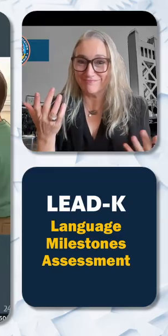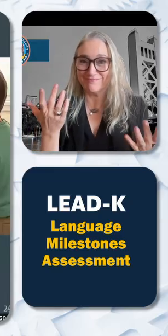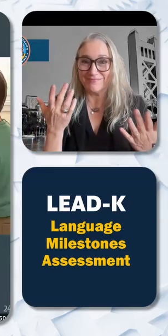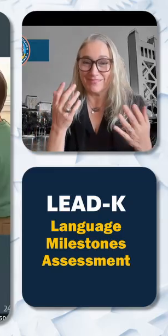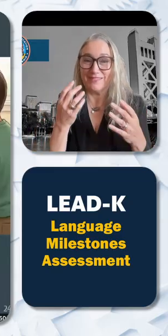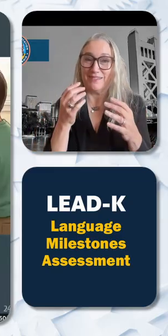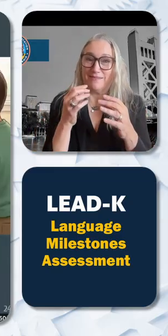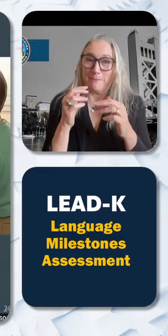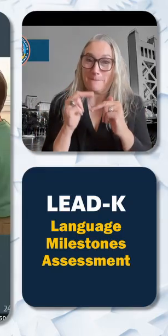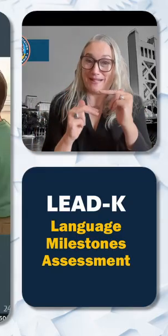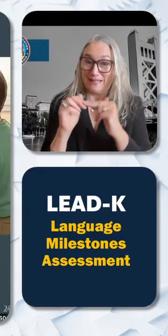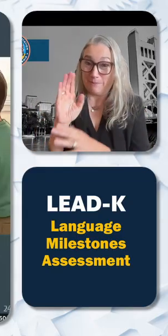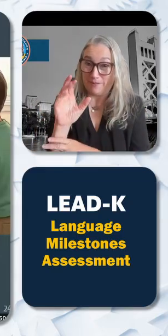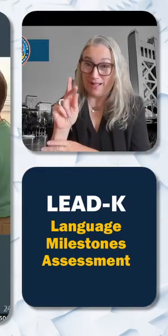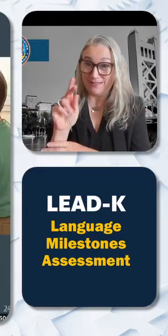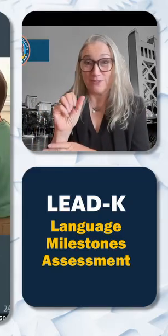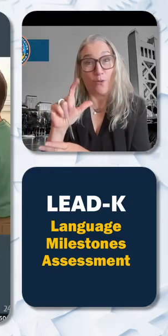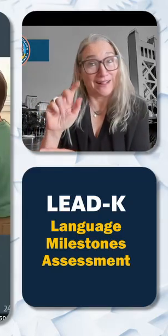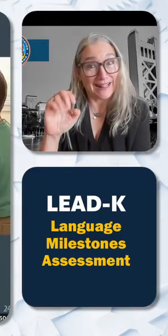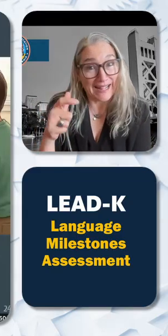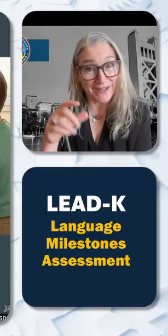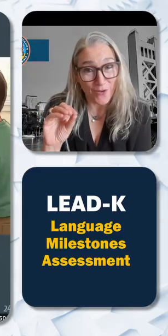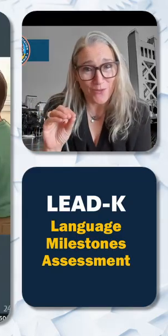Transcribing ASL sentences to English sentences.